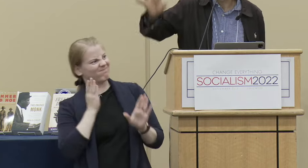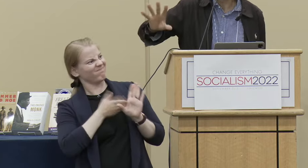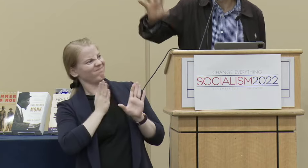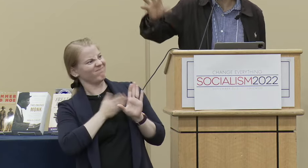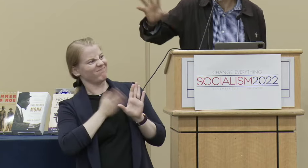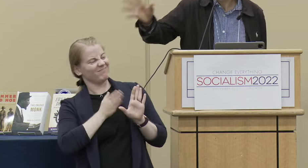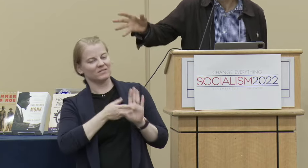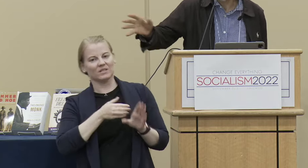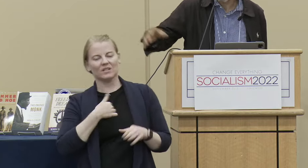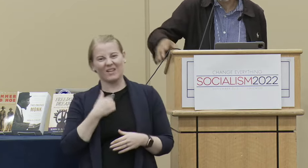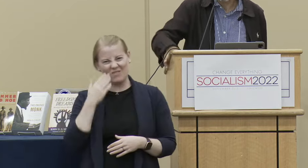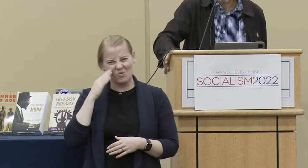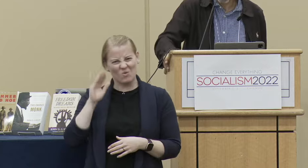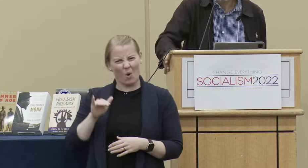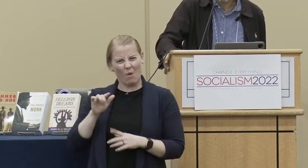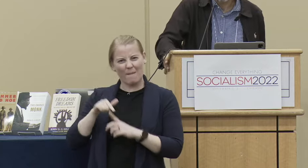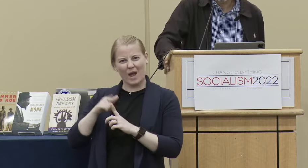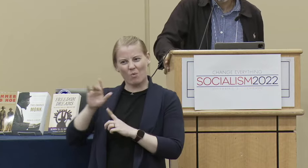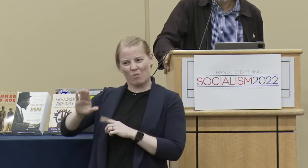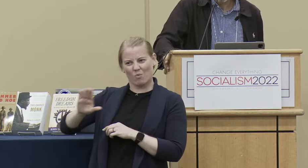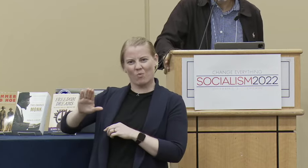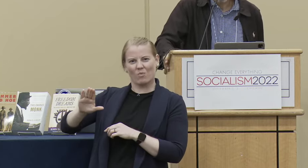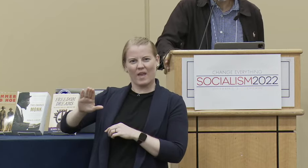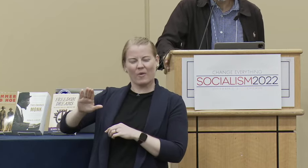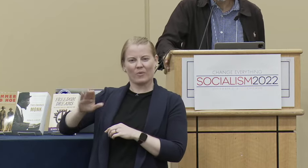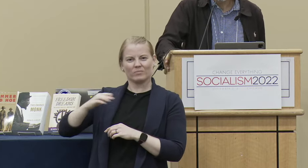panel, and he was haranguing me. If you know about Baraka's